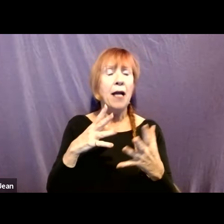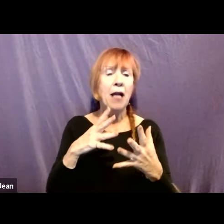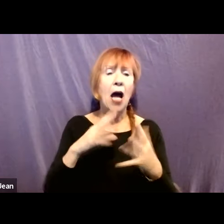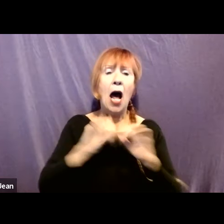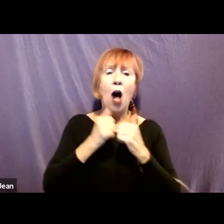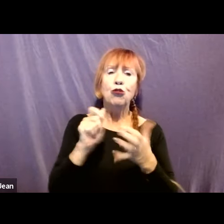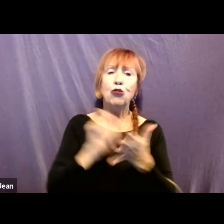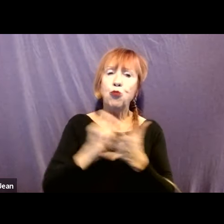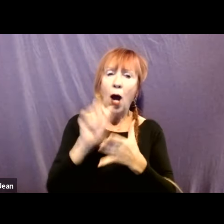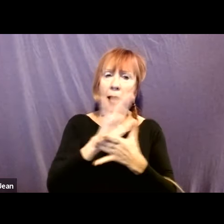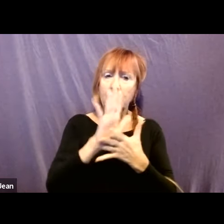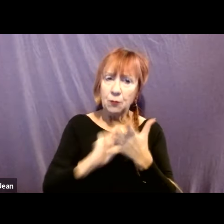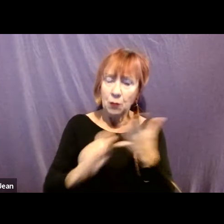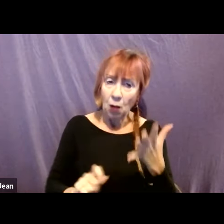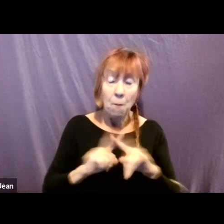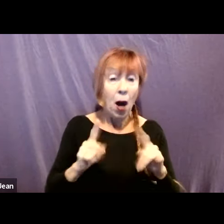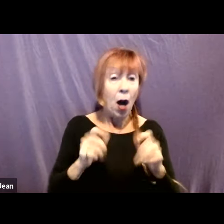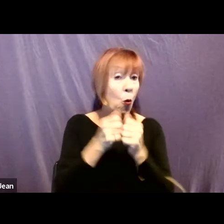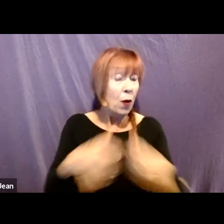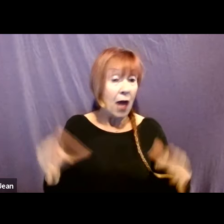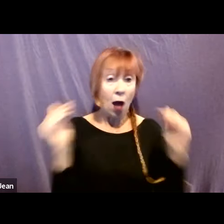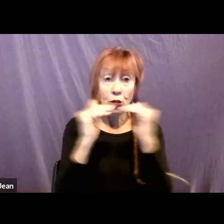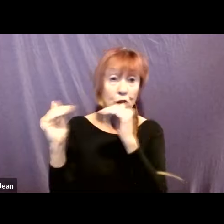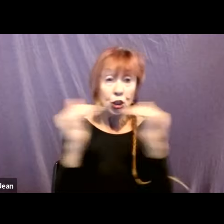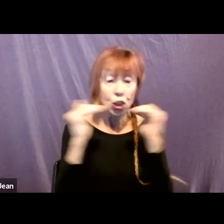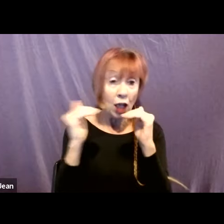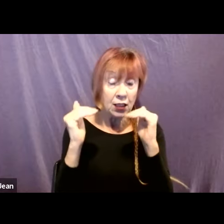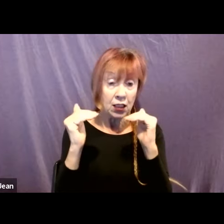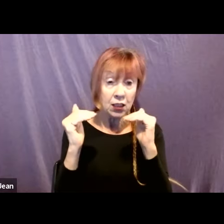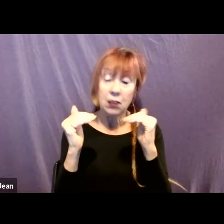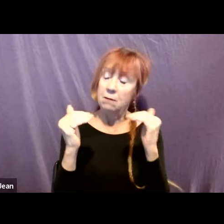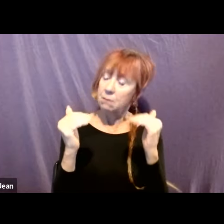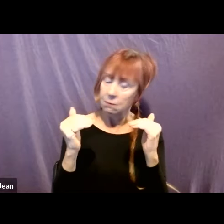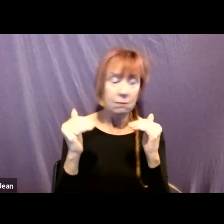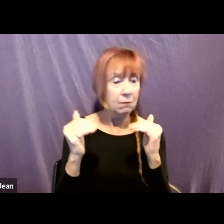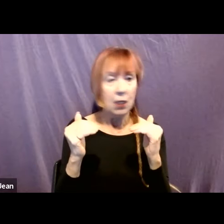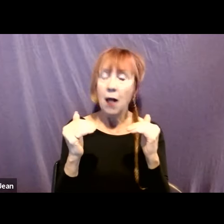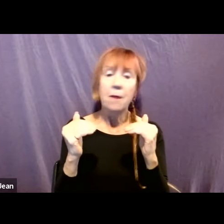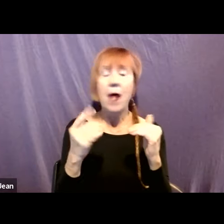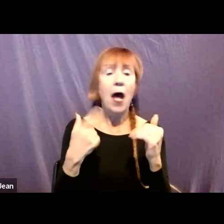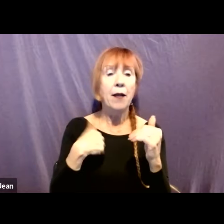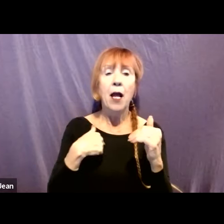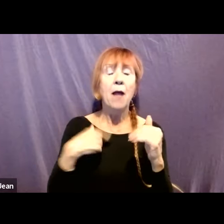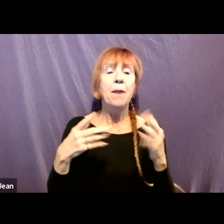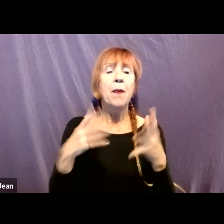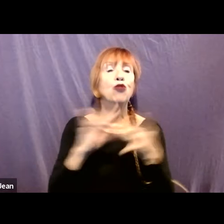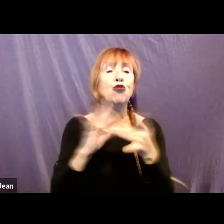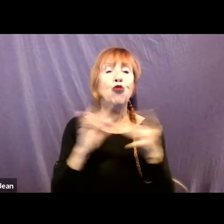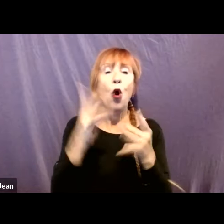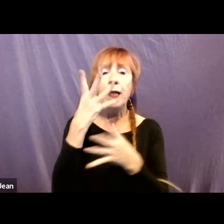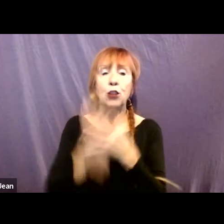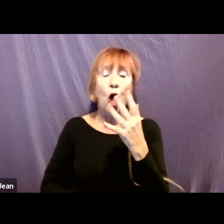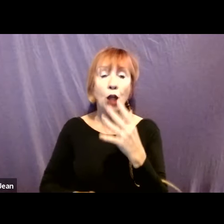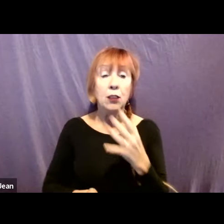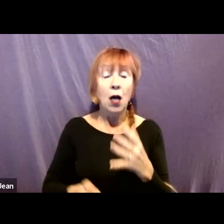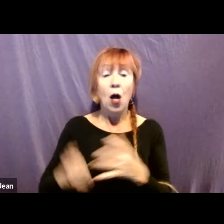but without justice, the pillars of story get lost. There is no line between good and bad, hero and villain, right and wrong.